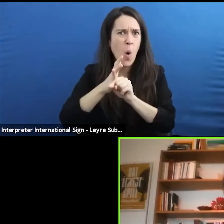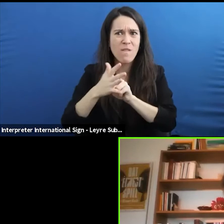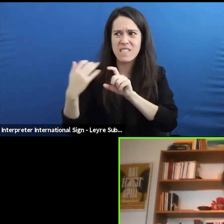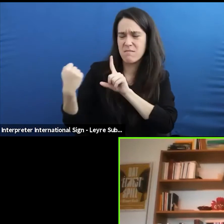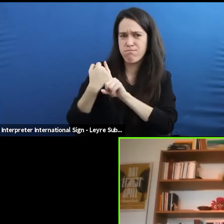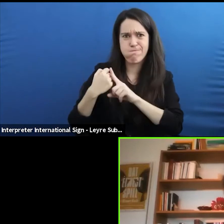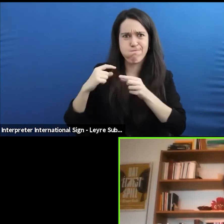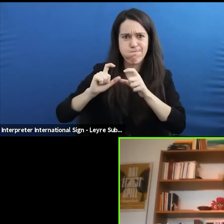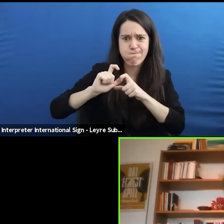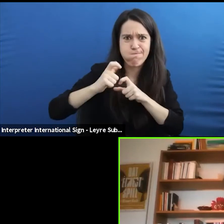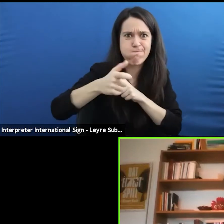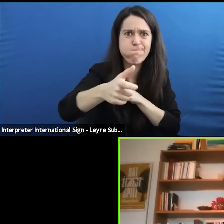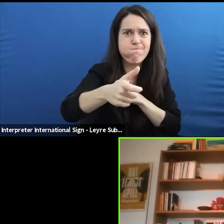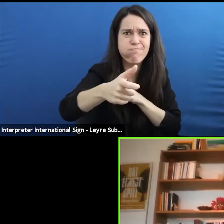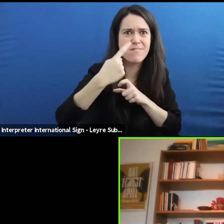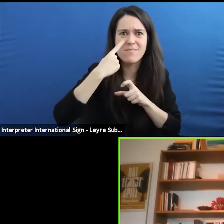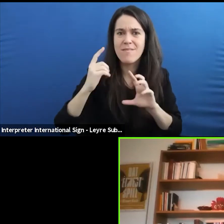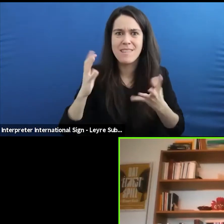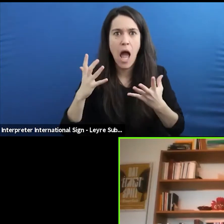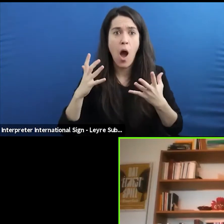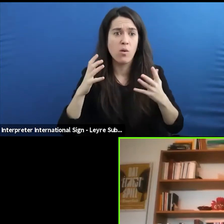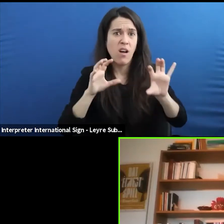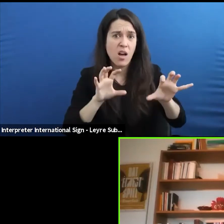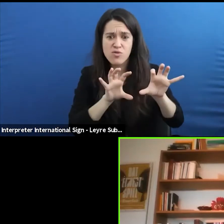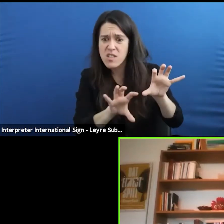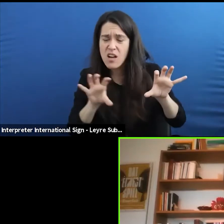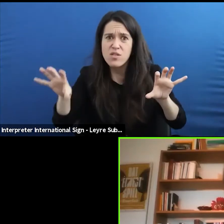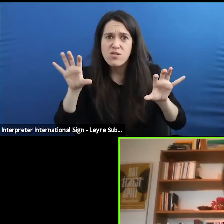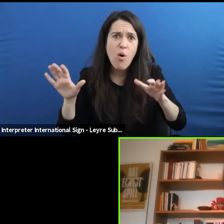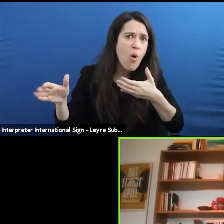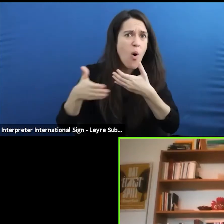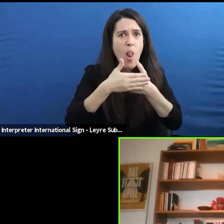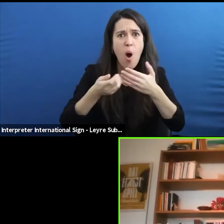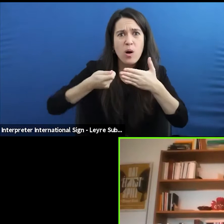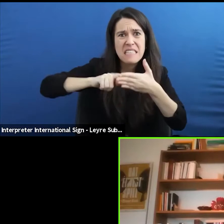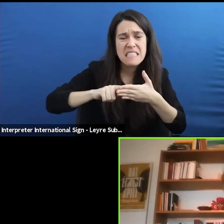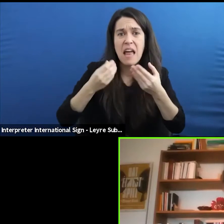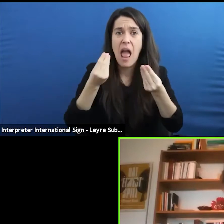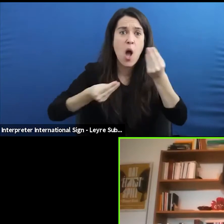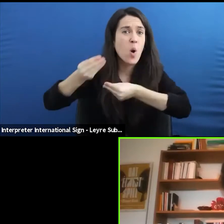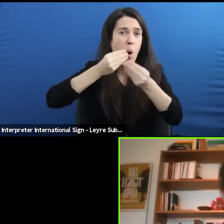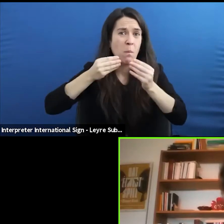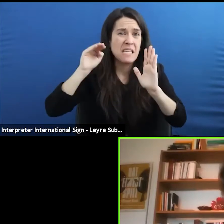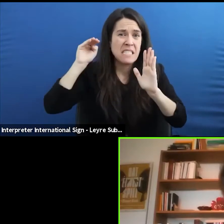and the multiple national lockdowns and the economic crisis that will ensue of course.We